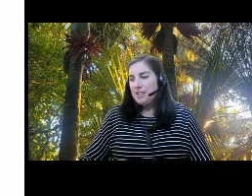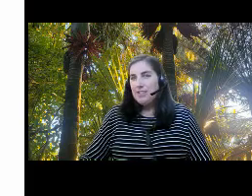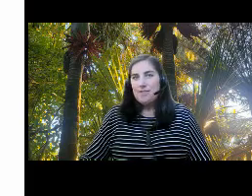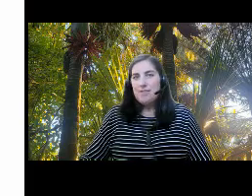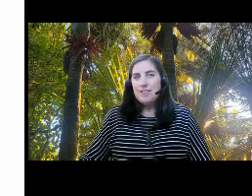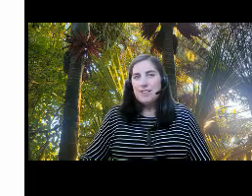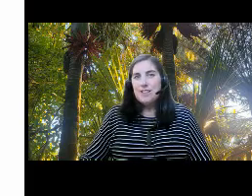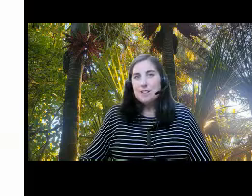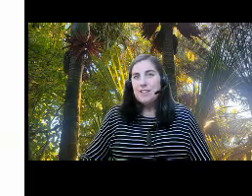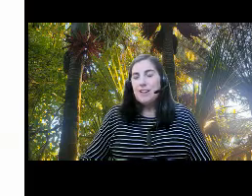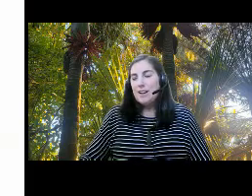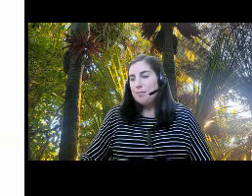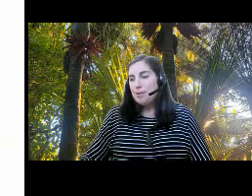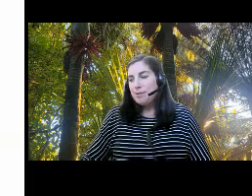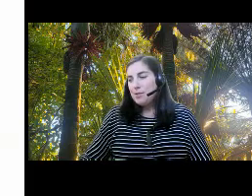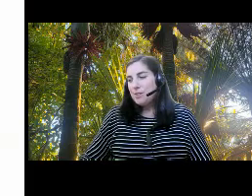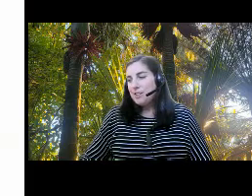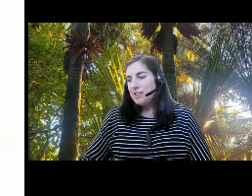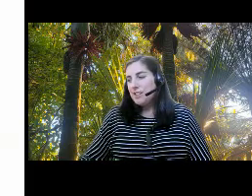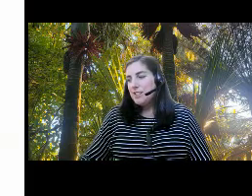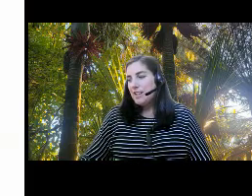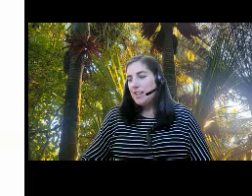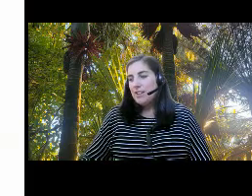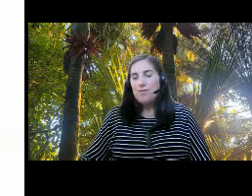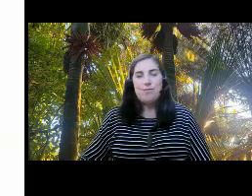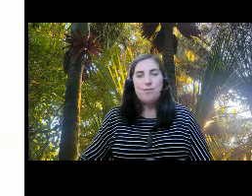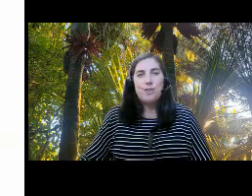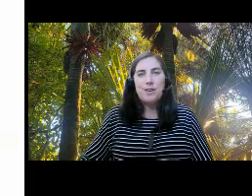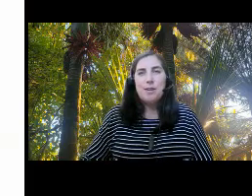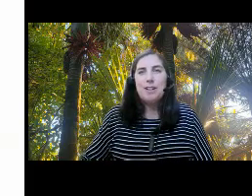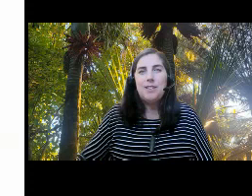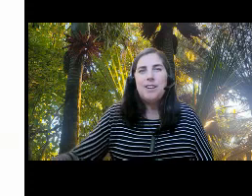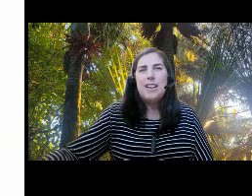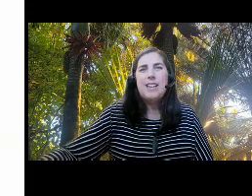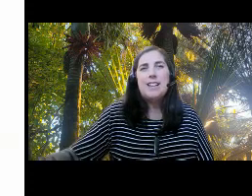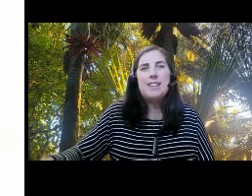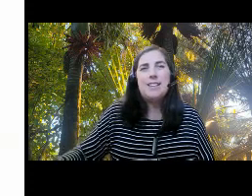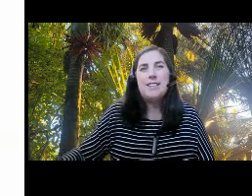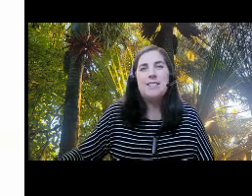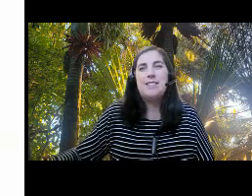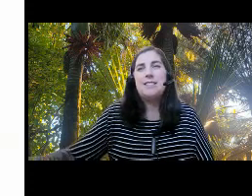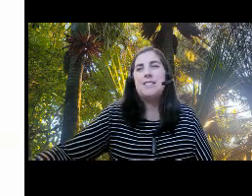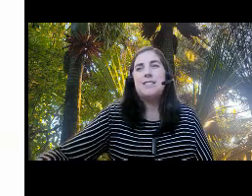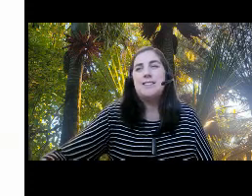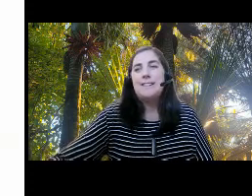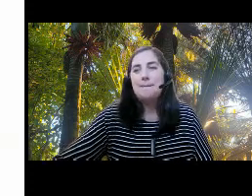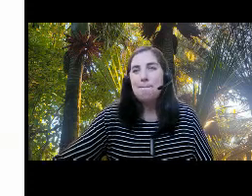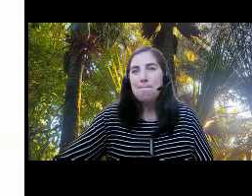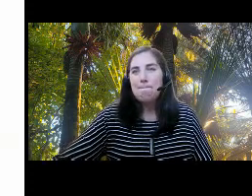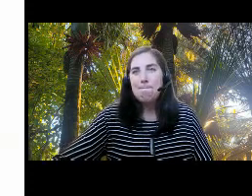biodiversity in our built structures and what that might look like? Yes, sure.